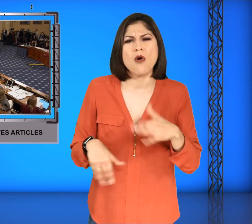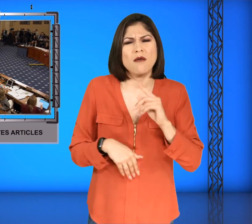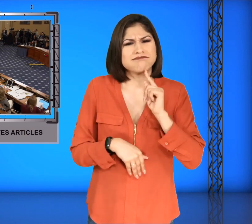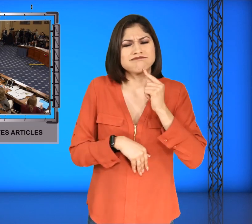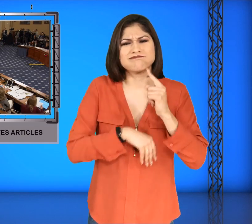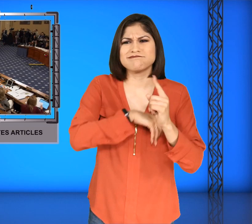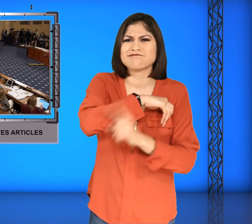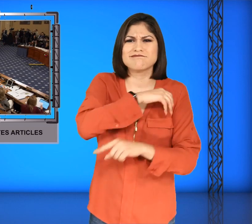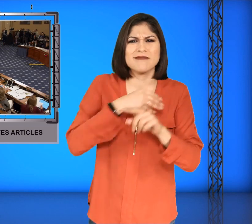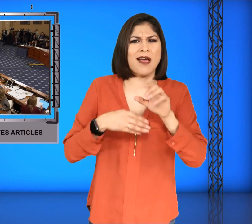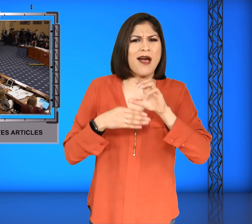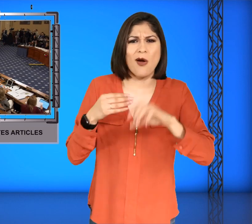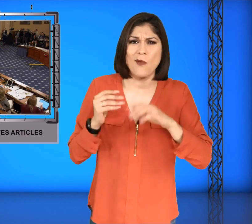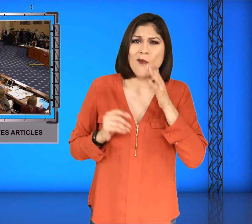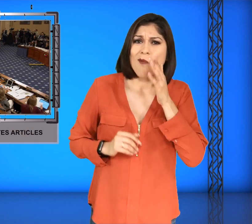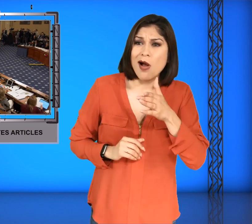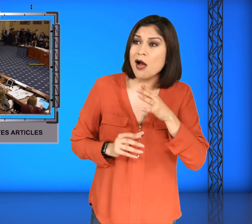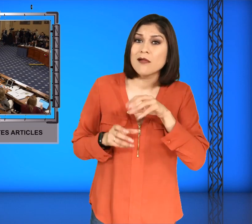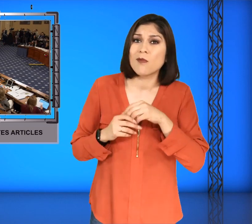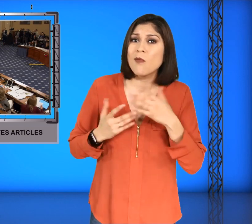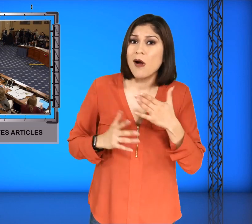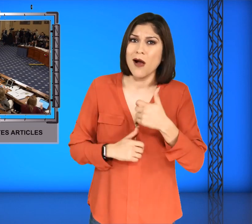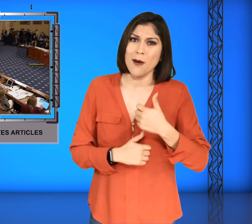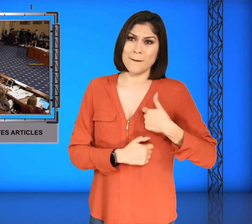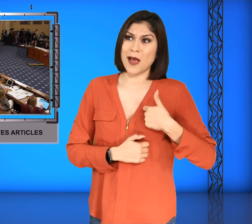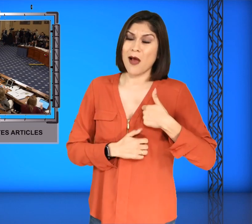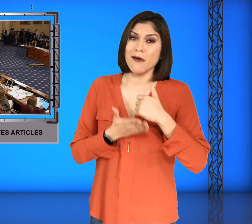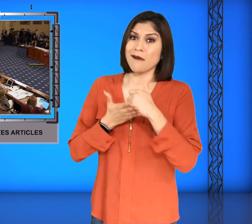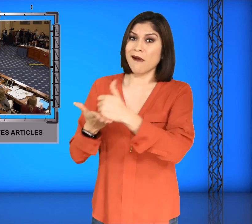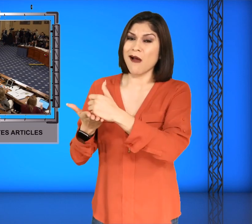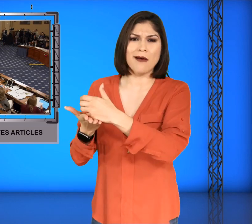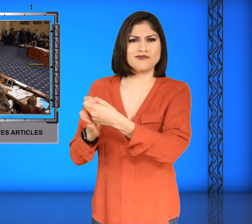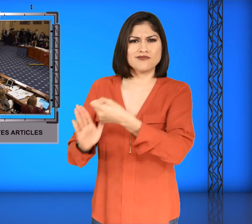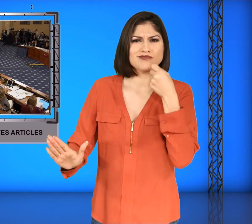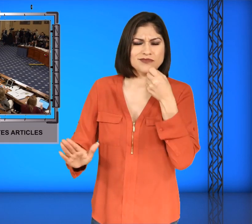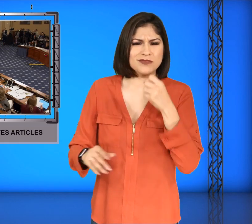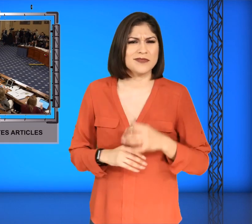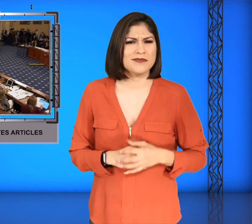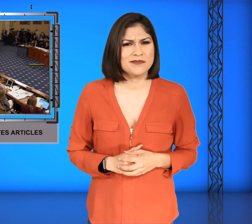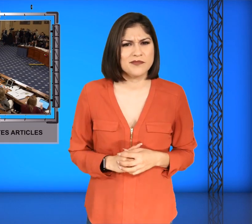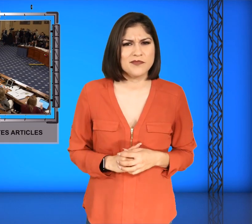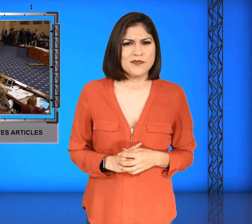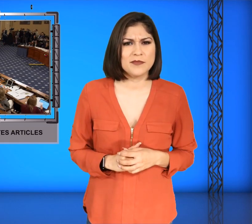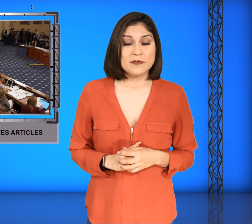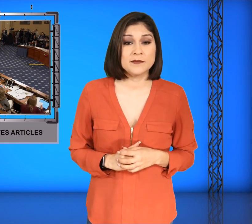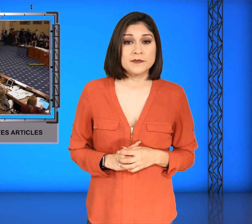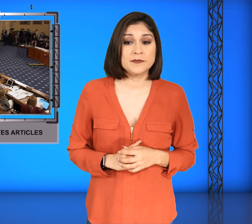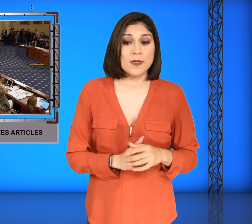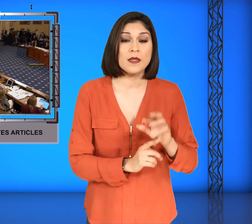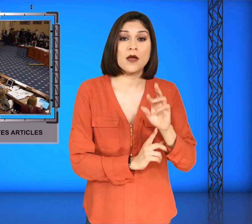because if he didn't there would be "heavy consequences" including withholding military aid.